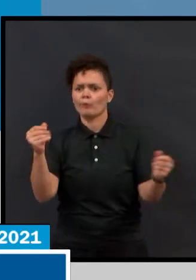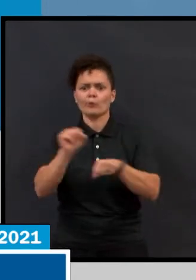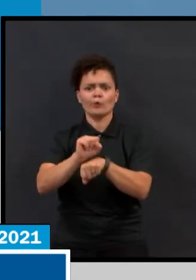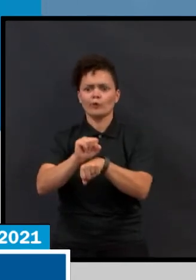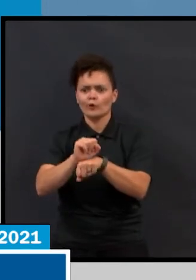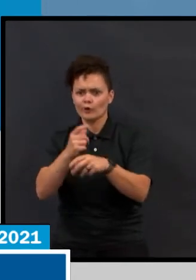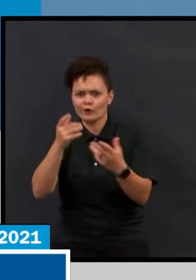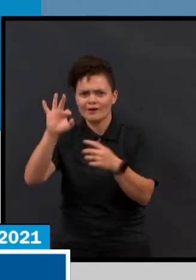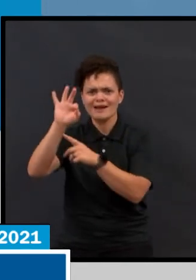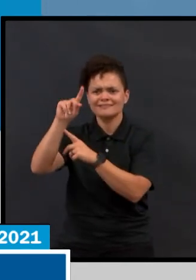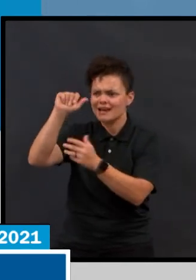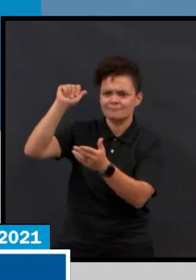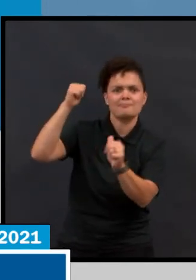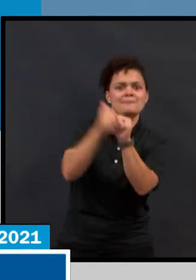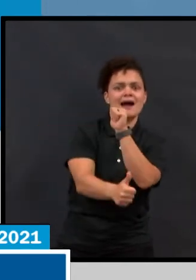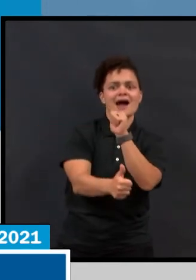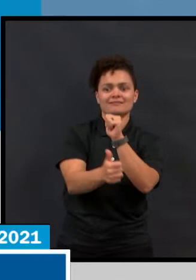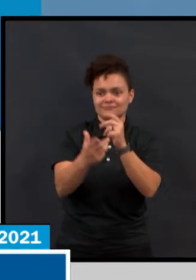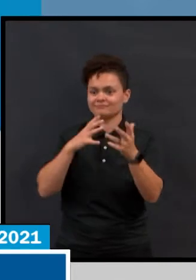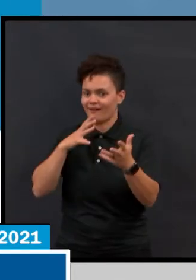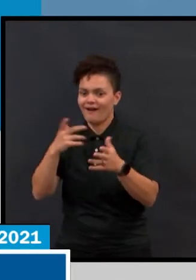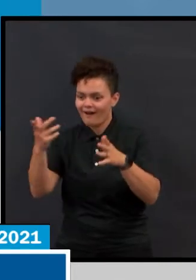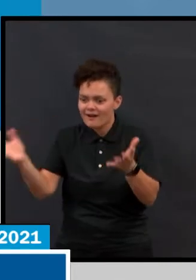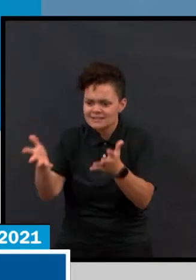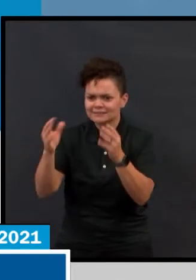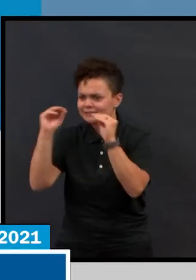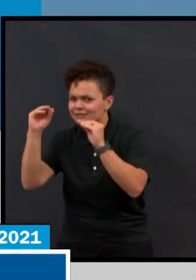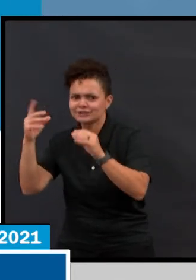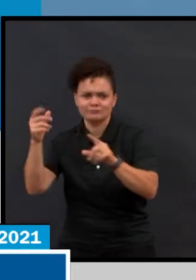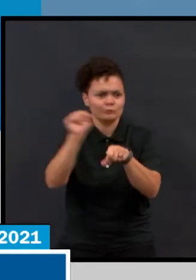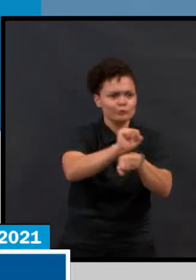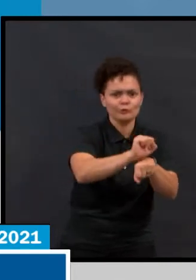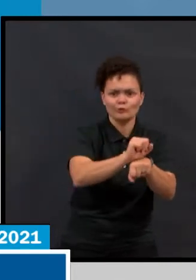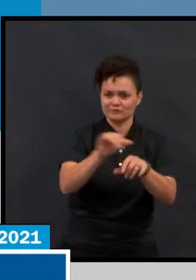so i'm proud to share with you uh some of those announcements these are things that we're working